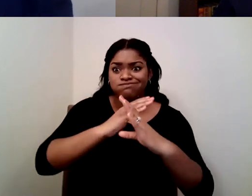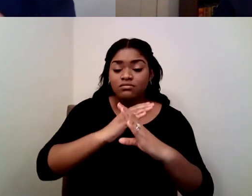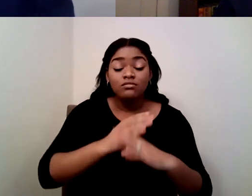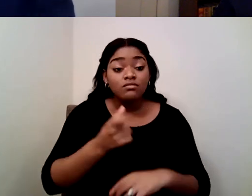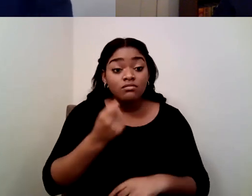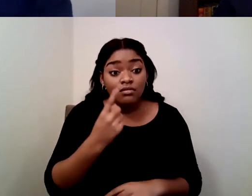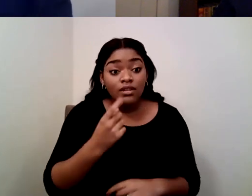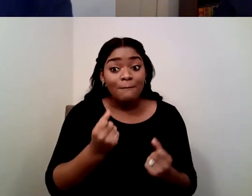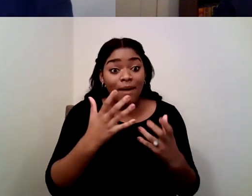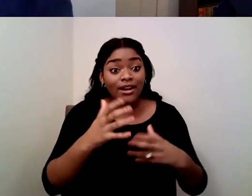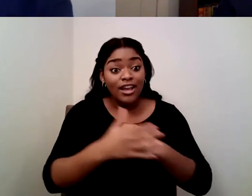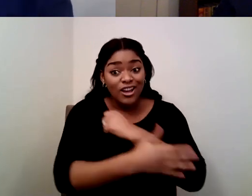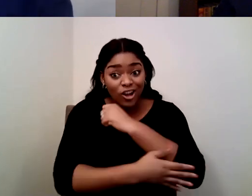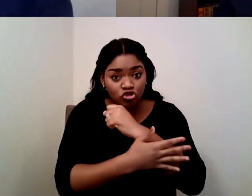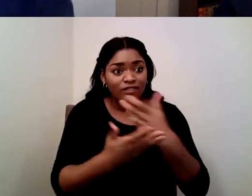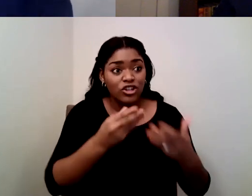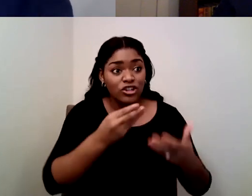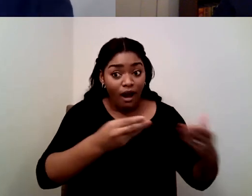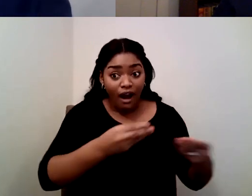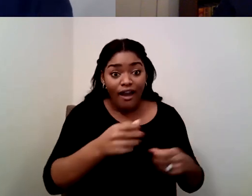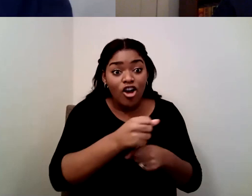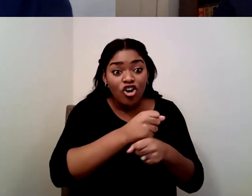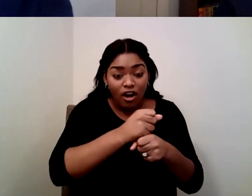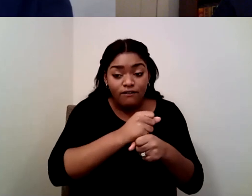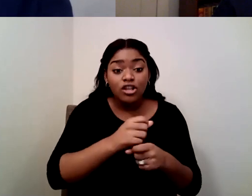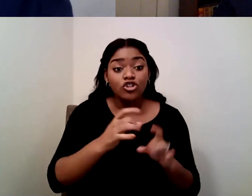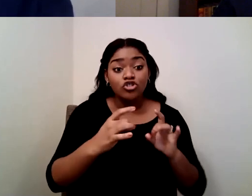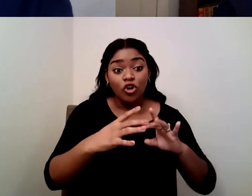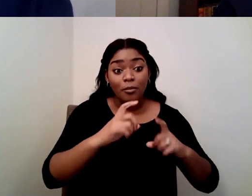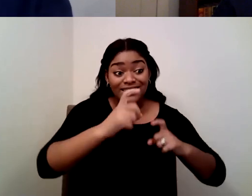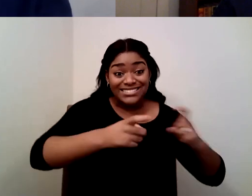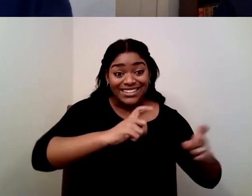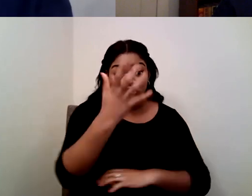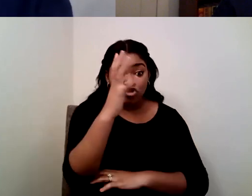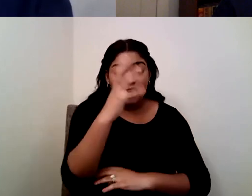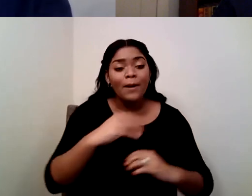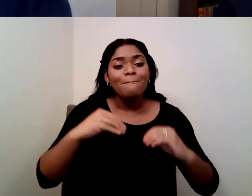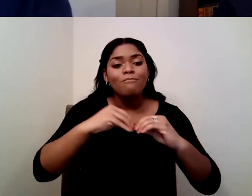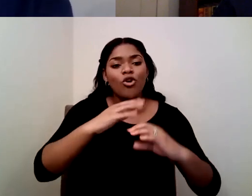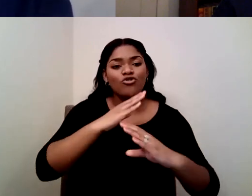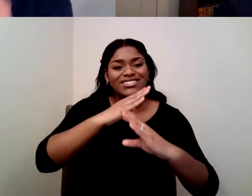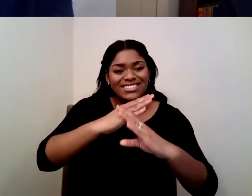today for Starbucks is buying coffee is that Starbucks are giving trees that are more resistant to Roya,